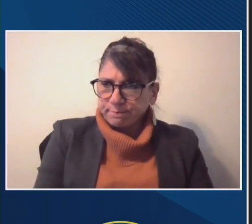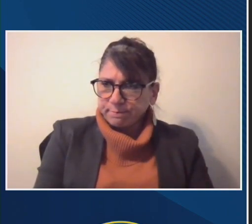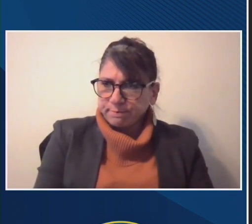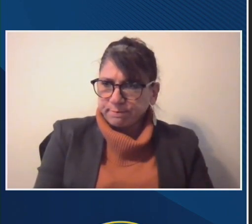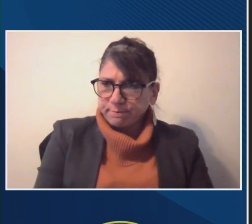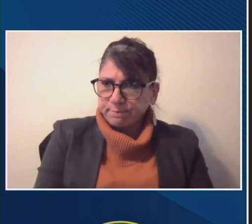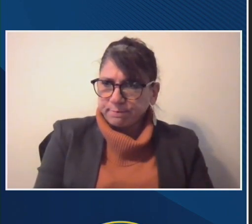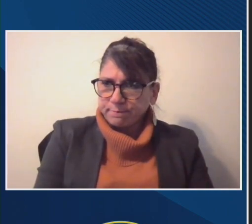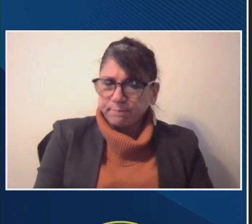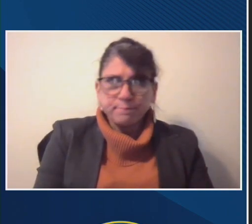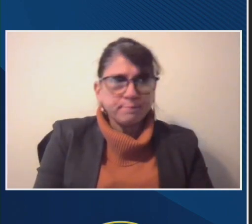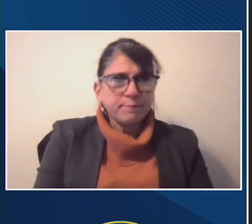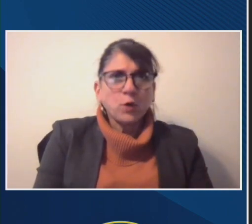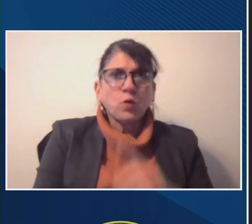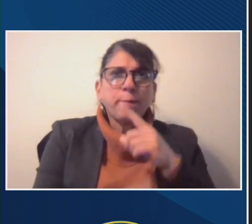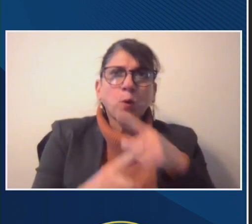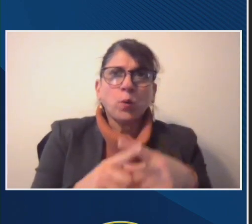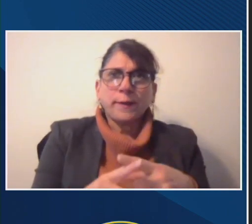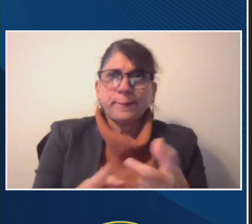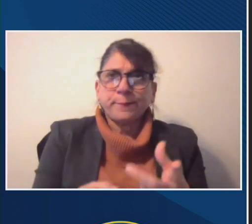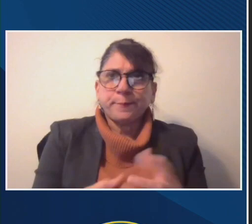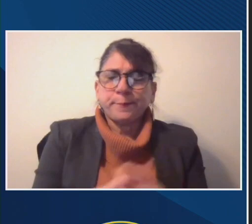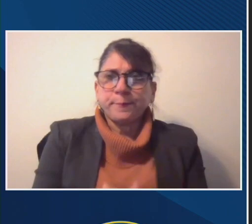You're on mute. Denise, you're on mute.